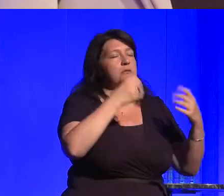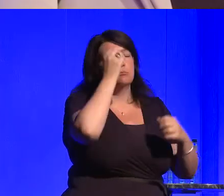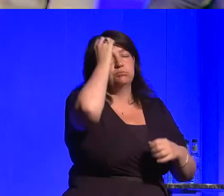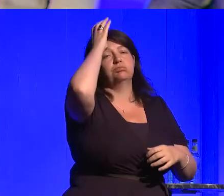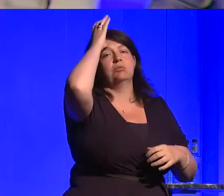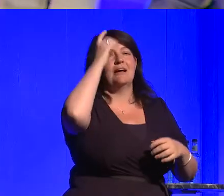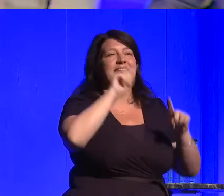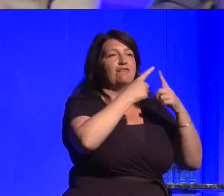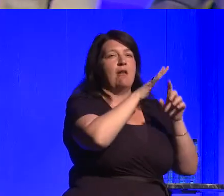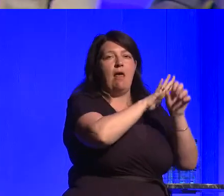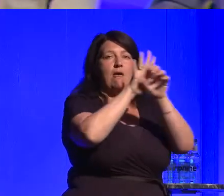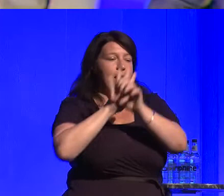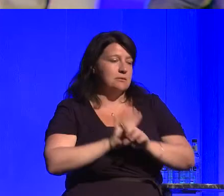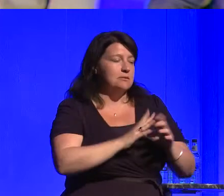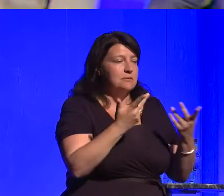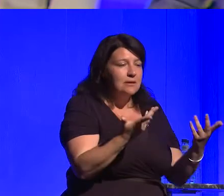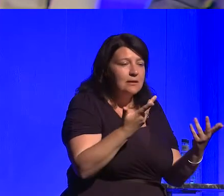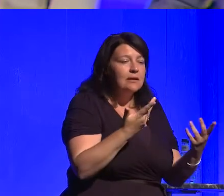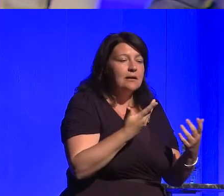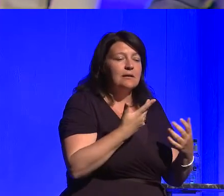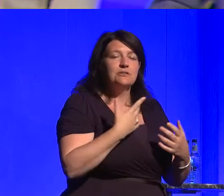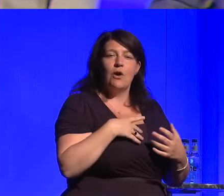sector, in all sorts of areas, where people have been brought in.